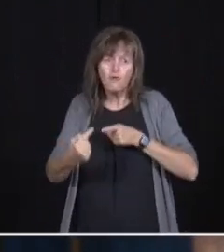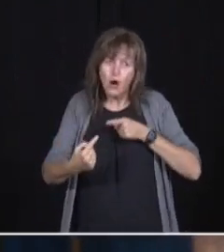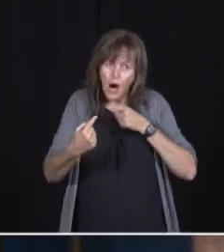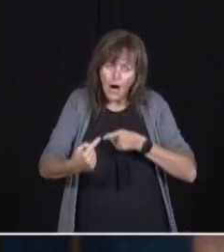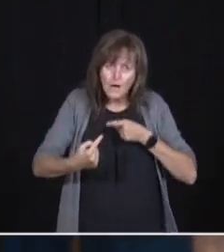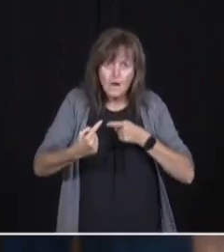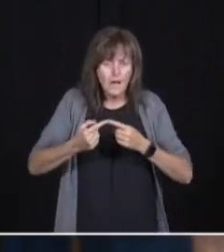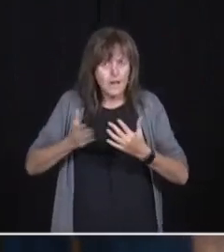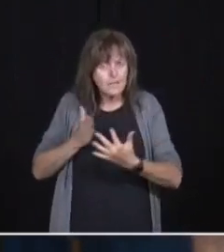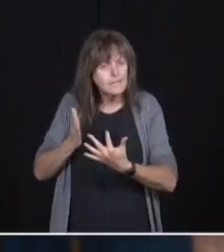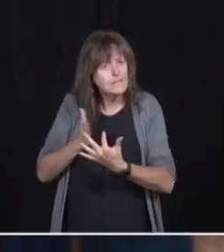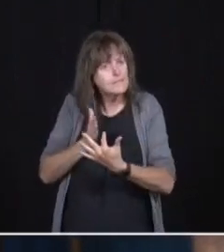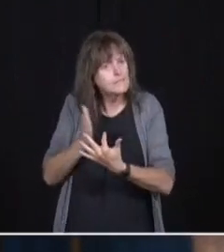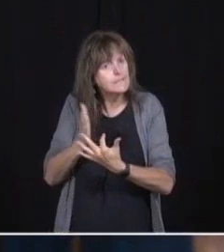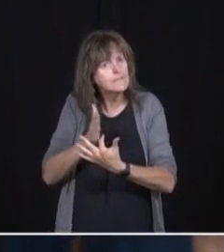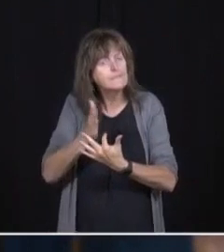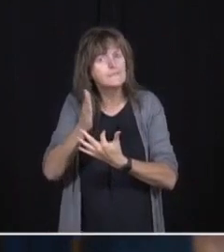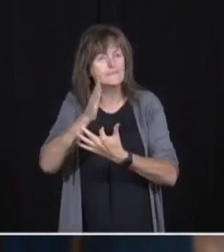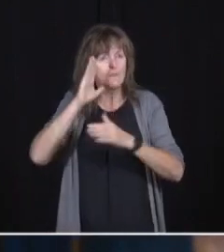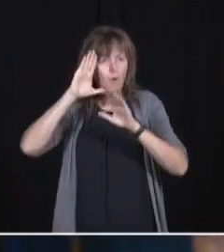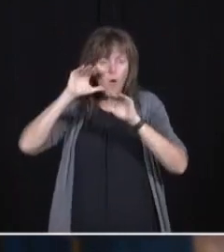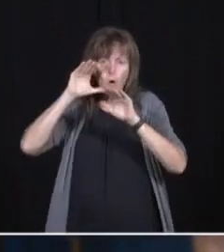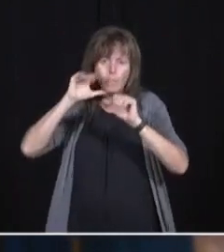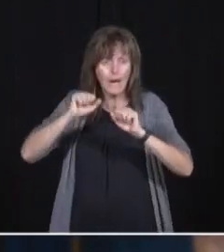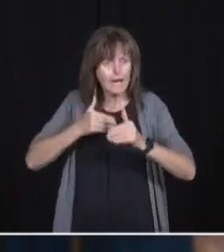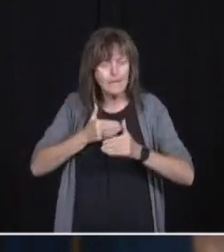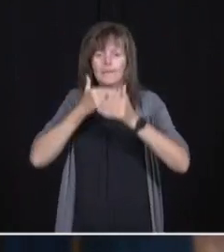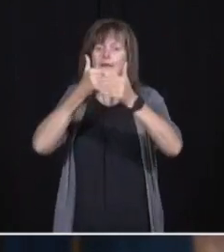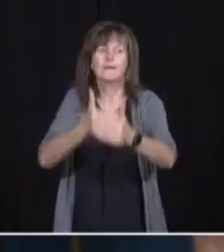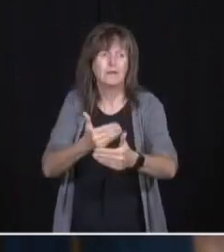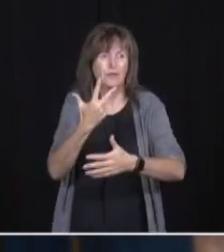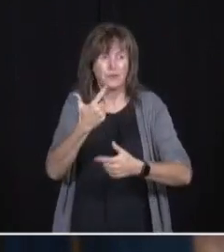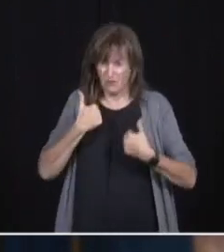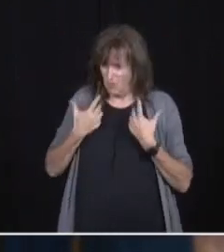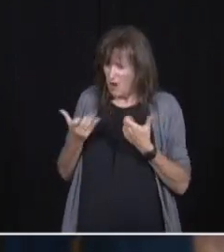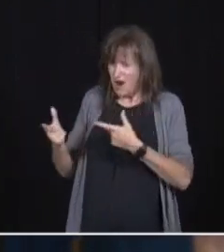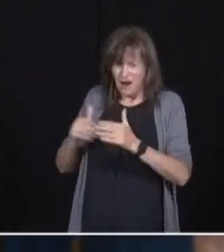I met some great people. Great business owners. And they are struggling.